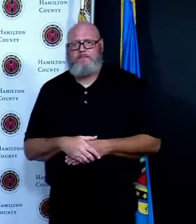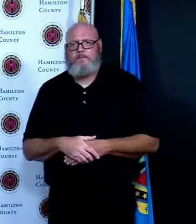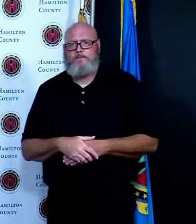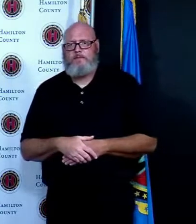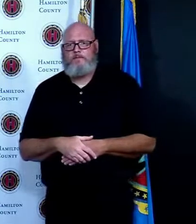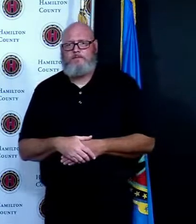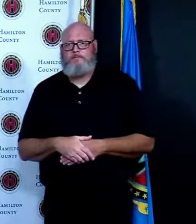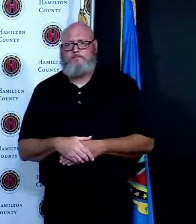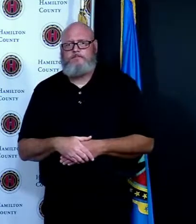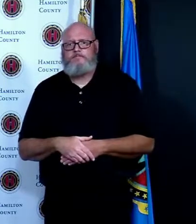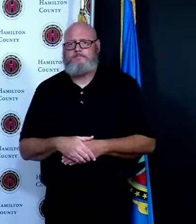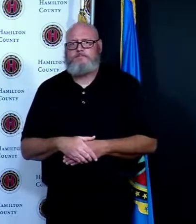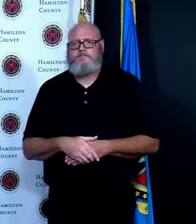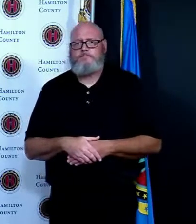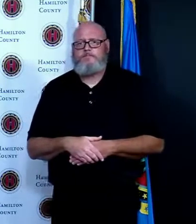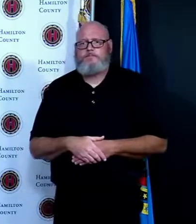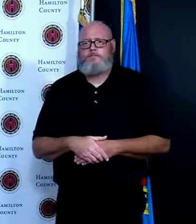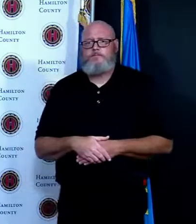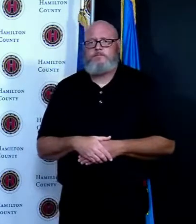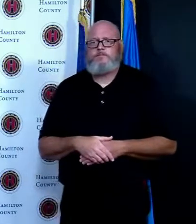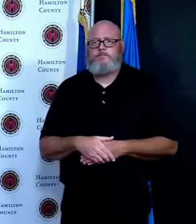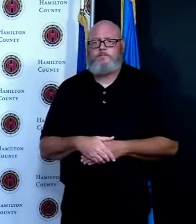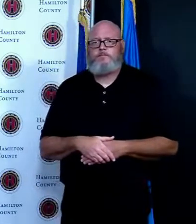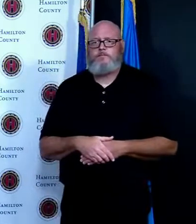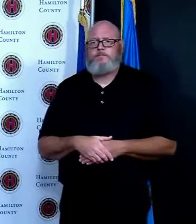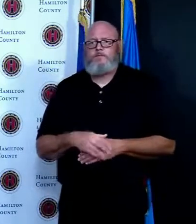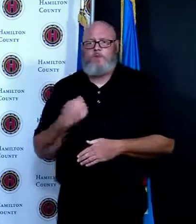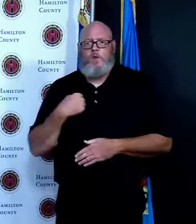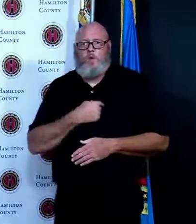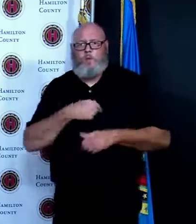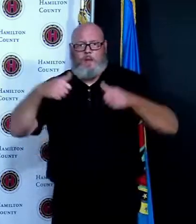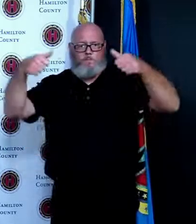we have three and a half million dollars allocated for that program so a couple